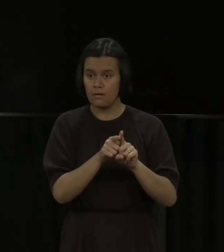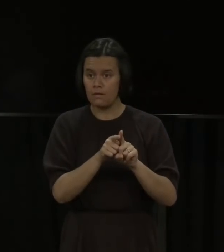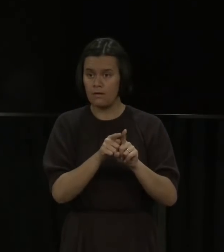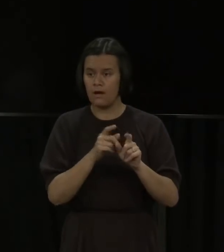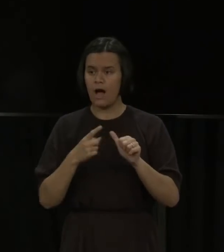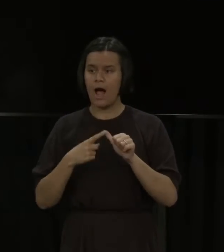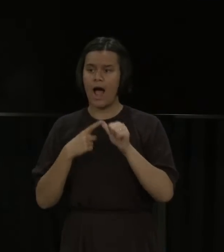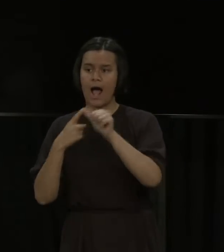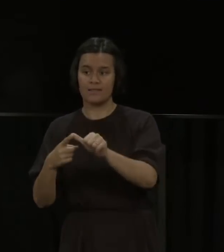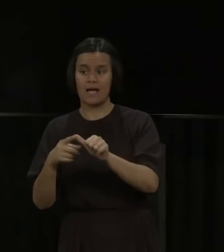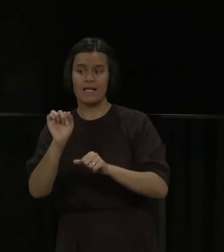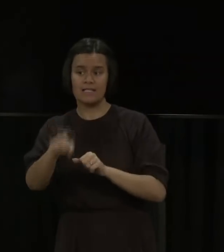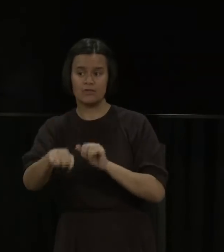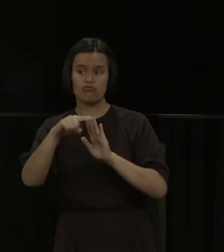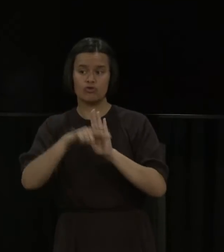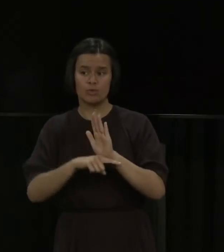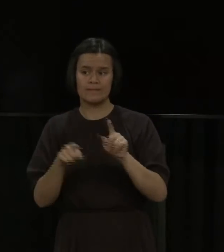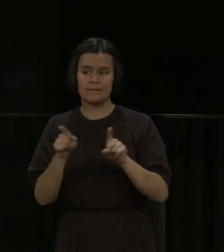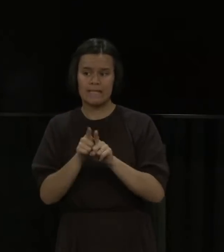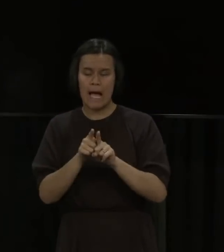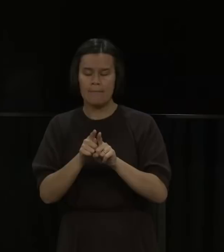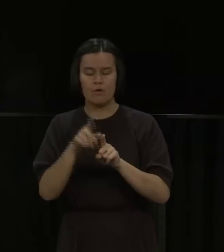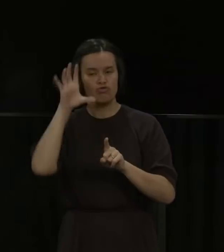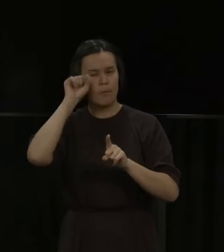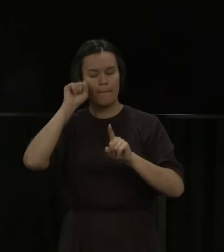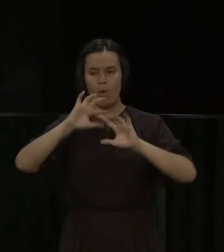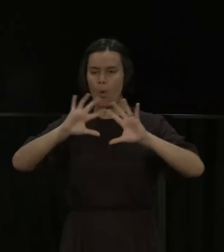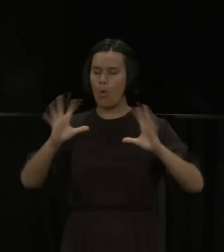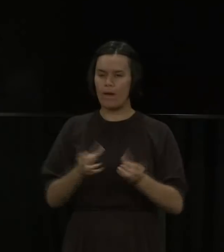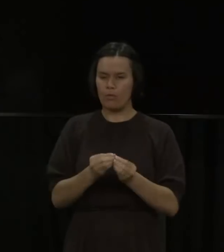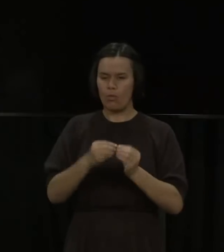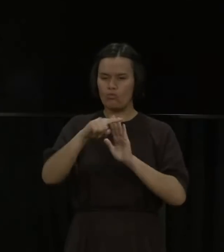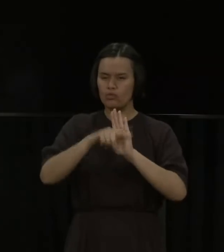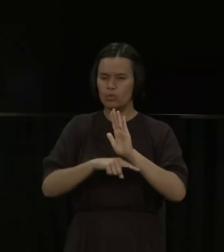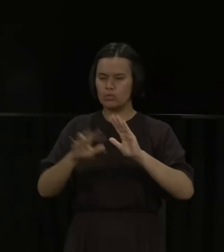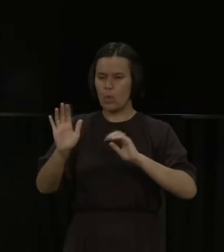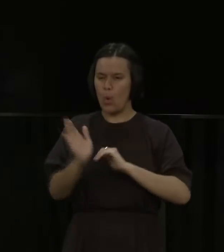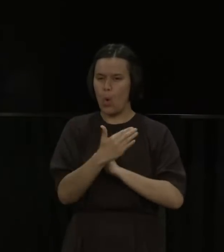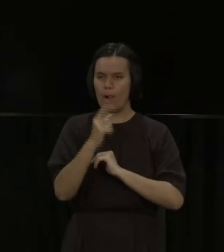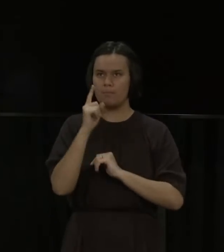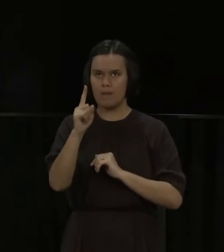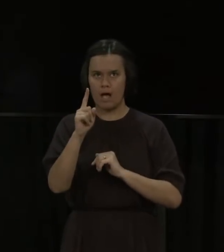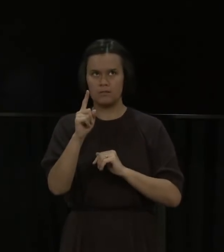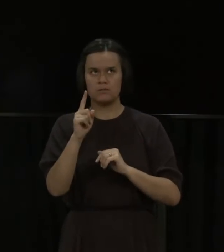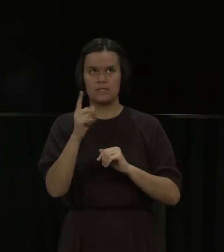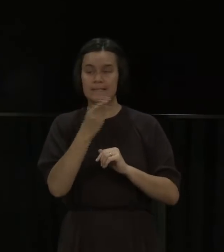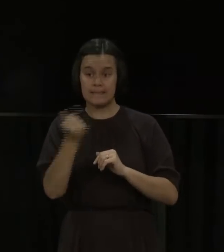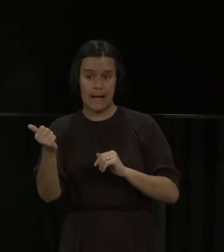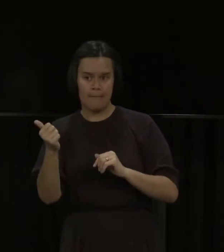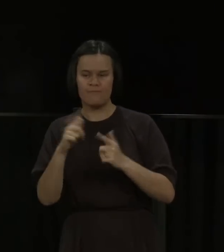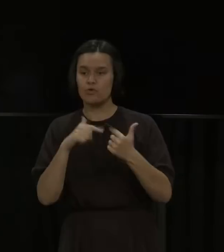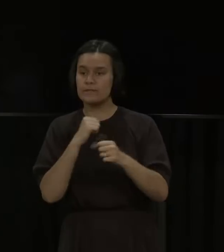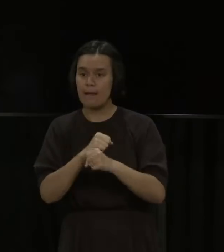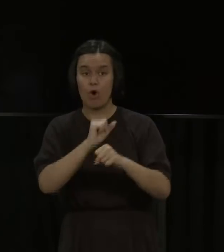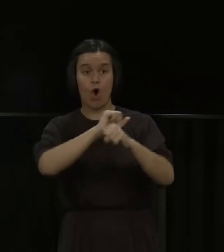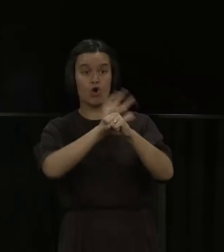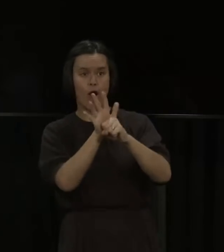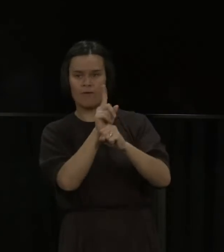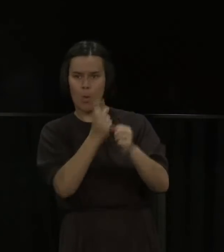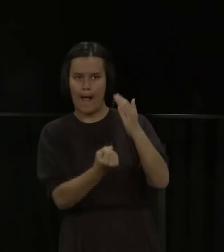It is the same criteria.